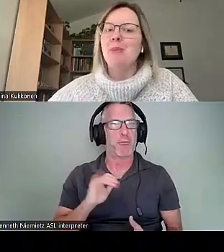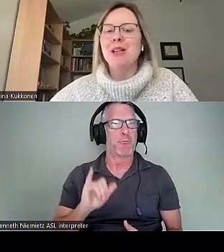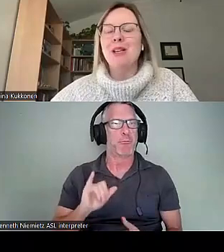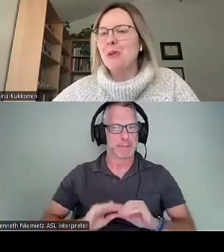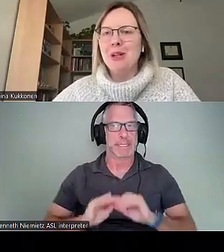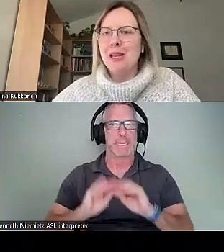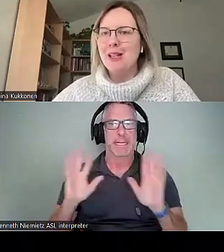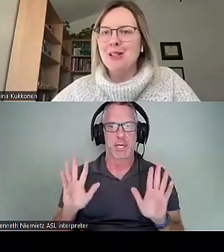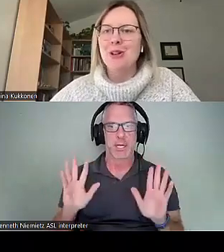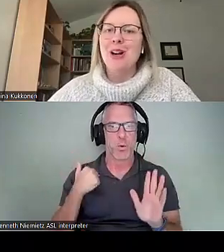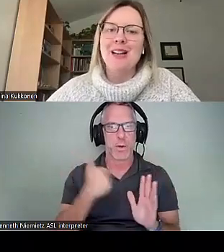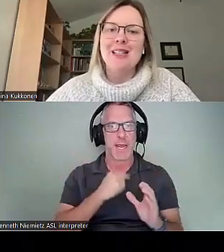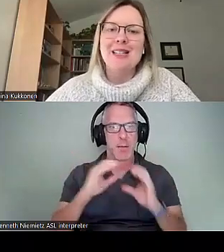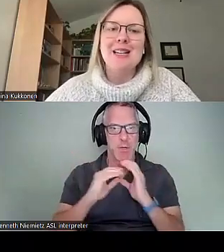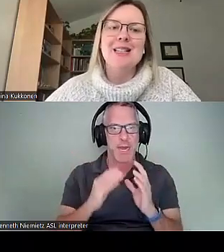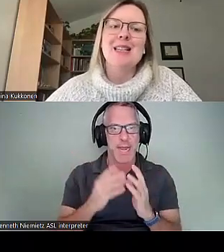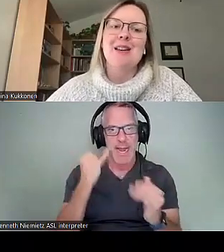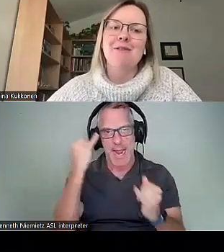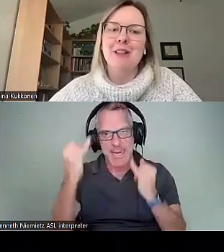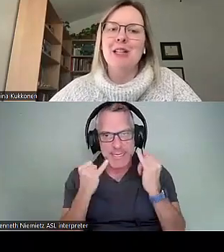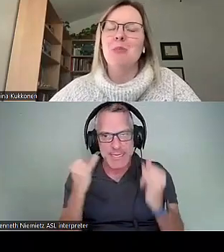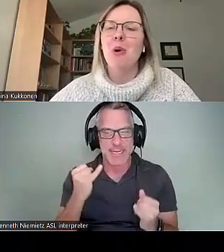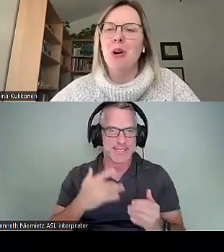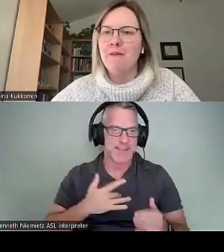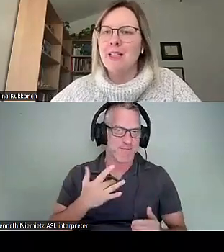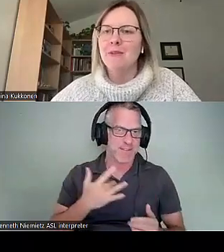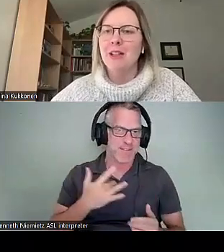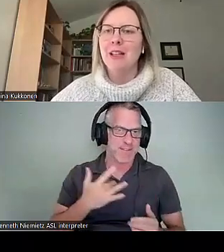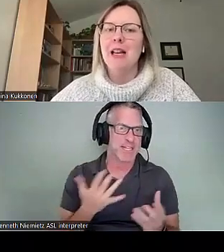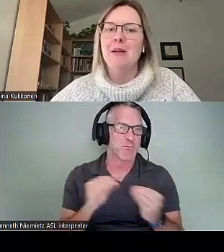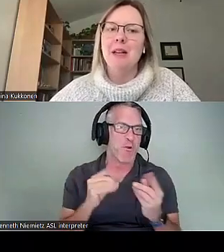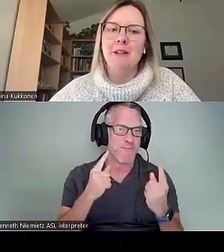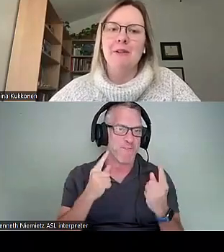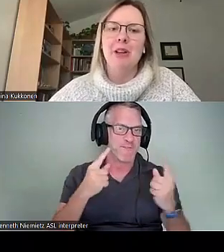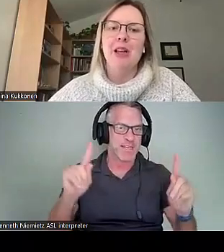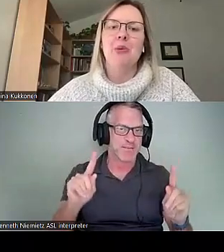that we can communicate certain ideas and feelings more effectively and meaningfully